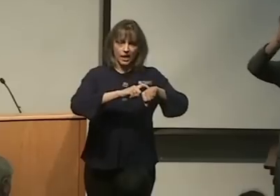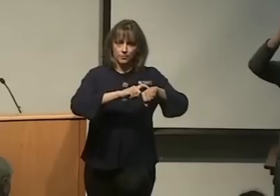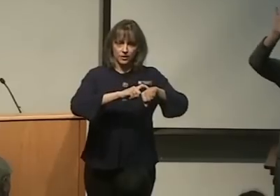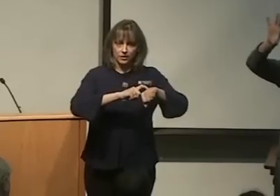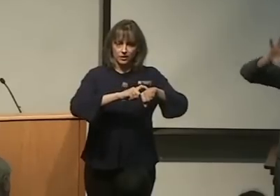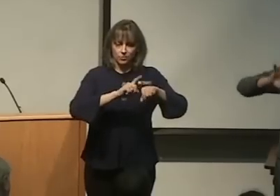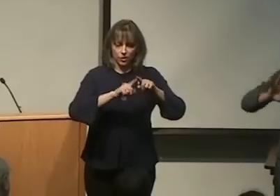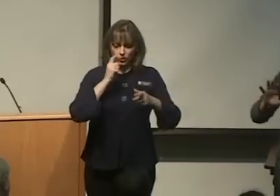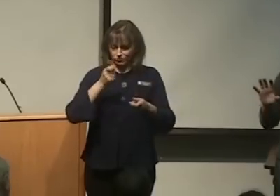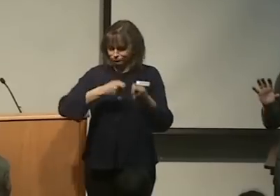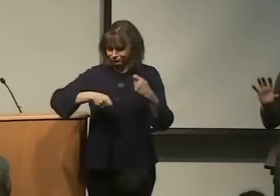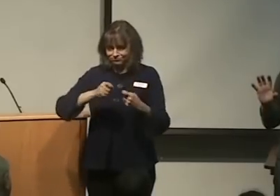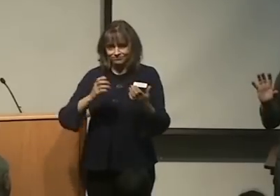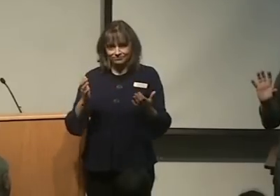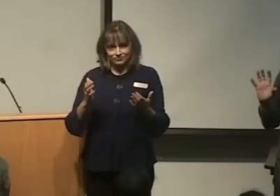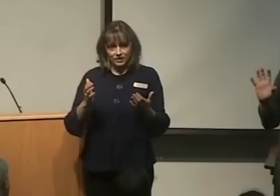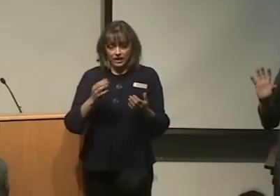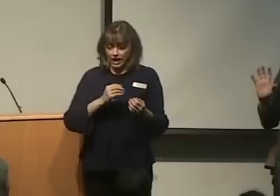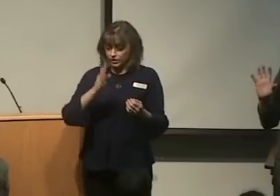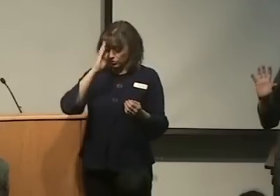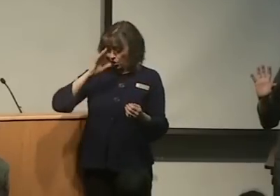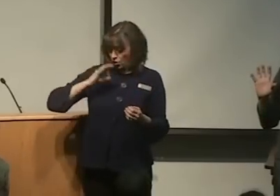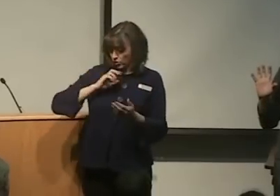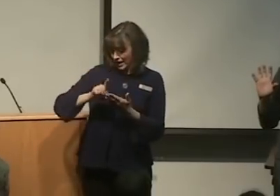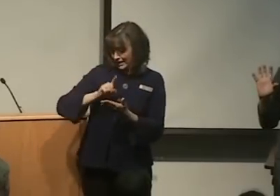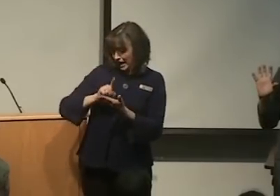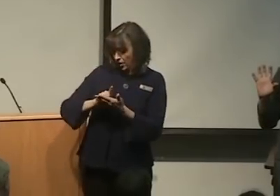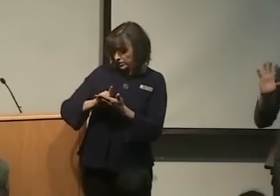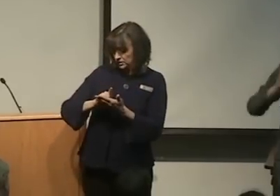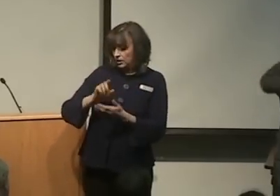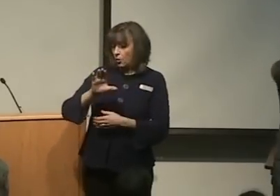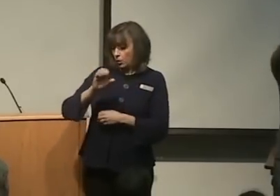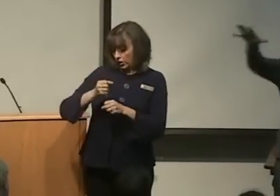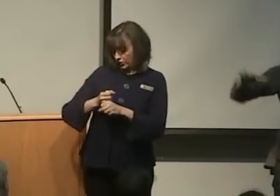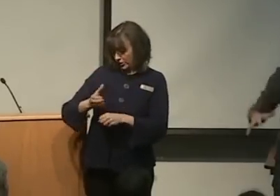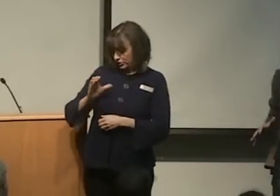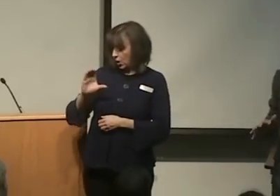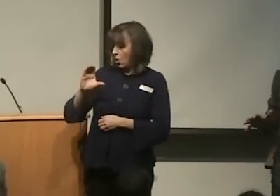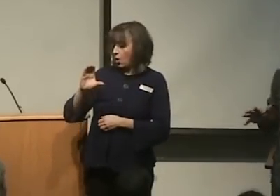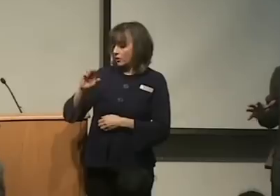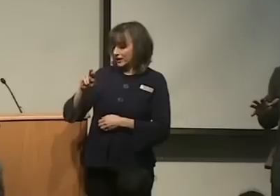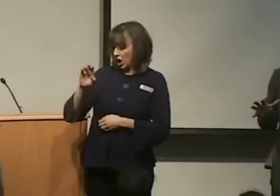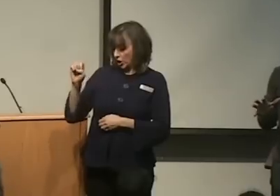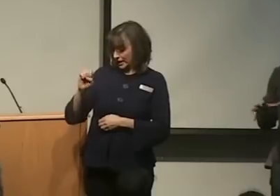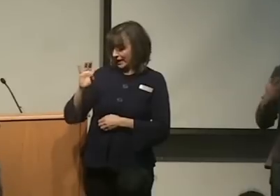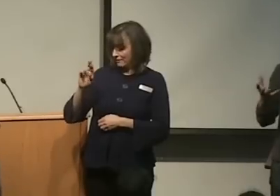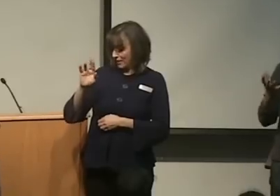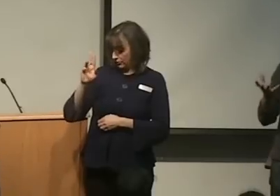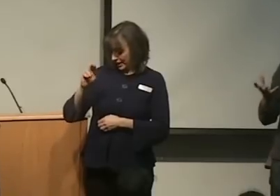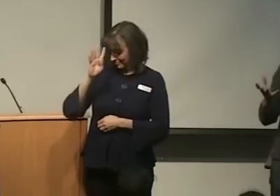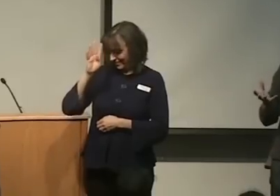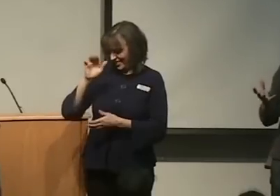by the Carnegie Foundation about 100 years ago as a way to create retirement plans for all of us have some definition of full time.